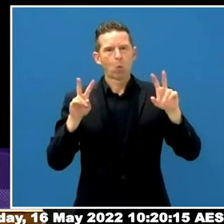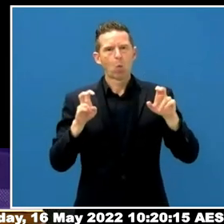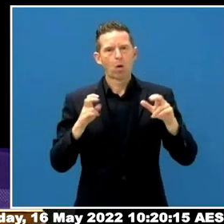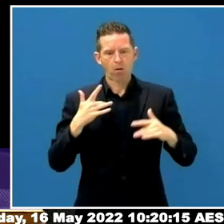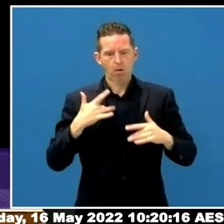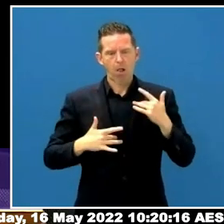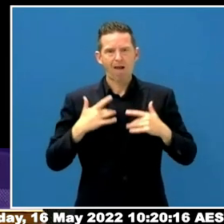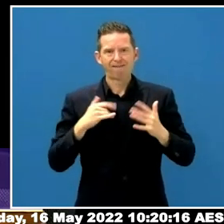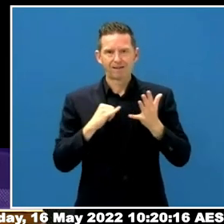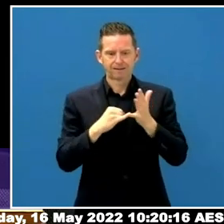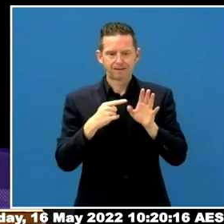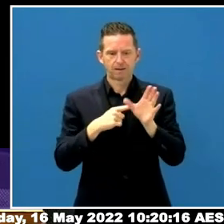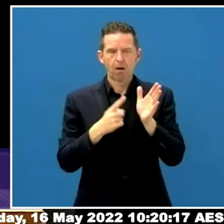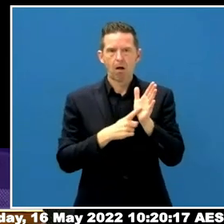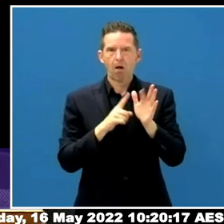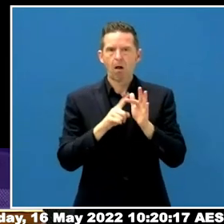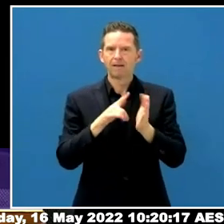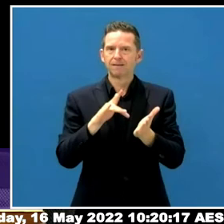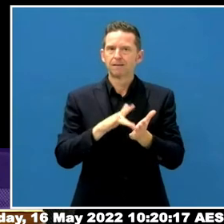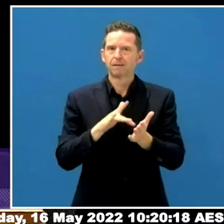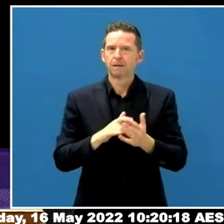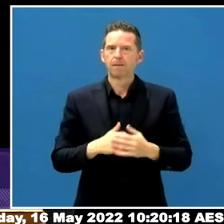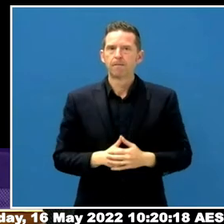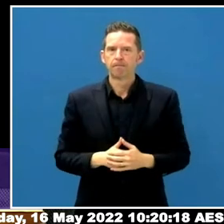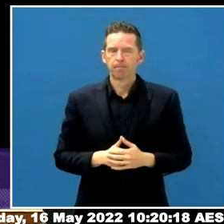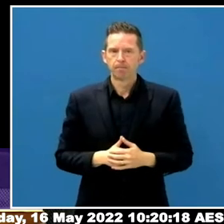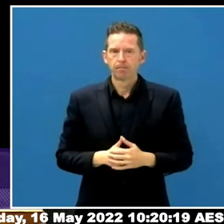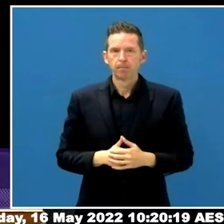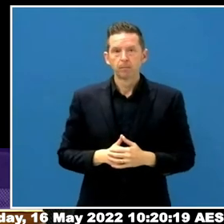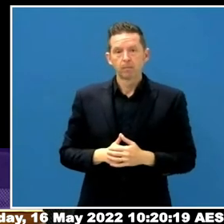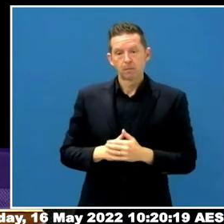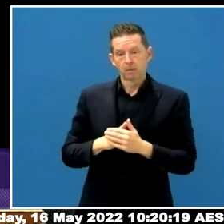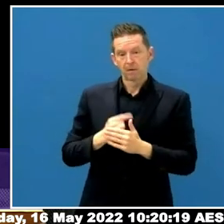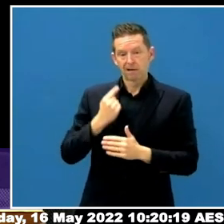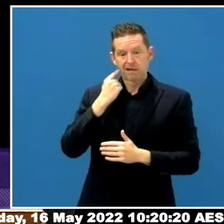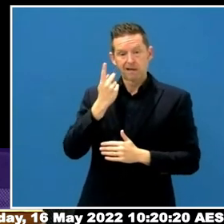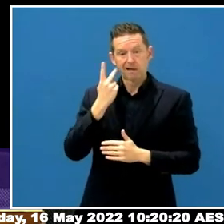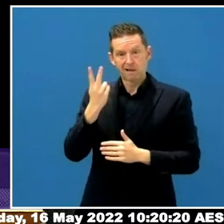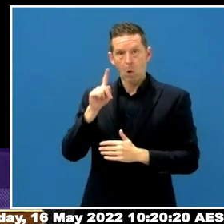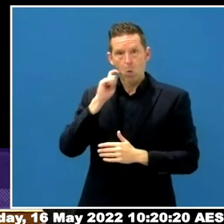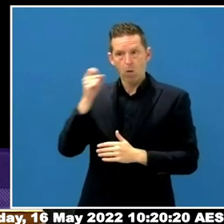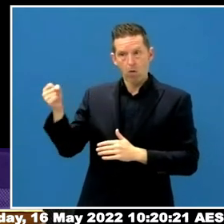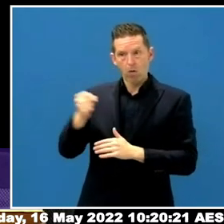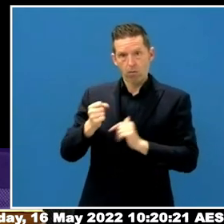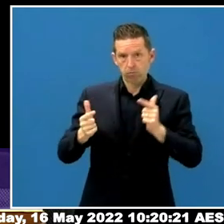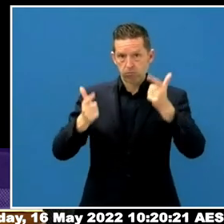You will hear evidence on Wednesday from the Afford Executive Manager of Lifestyle Centres, Mr Wayne Adamson.